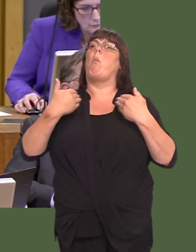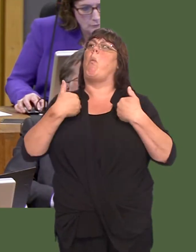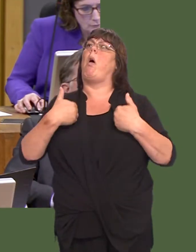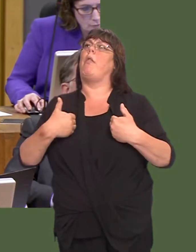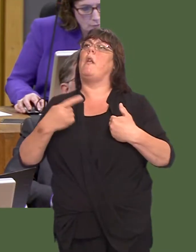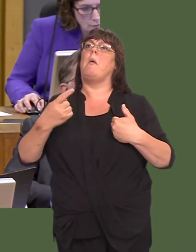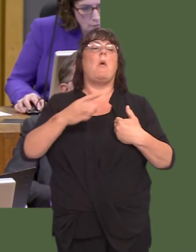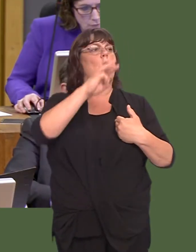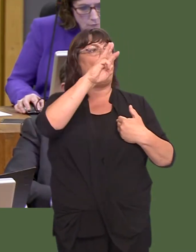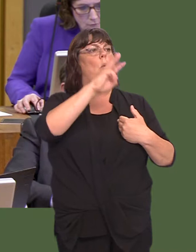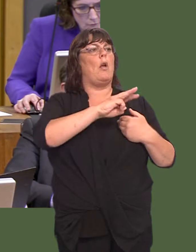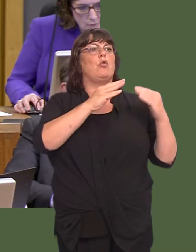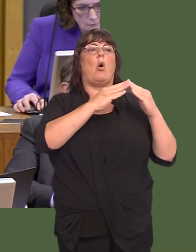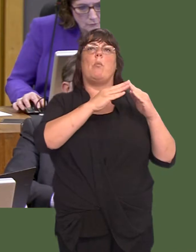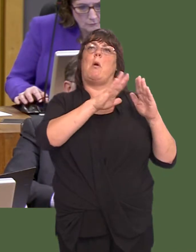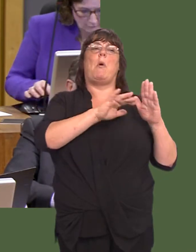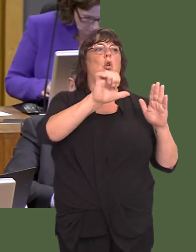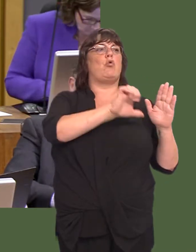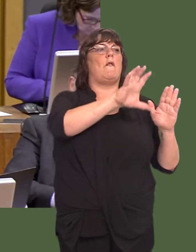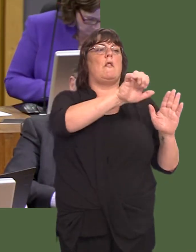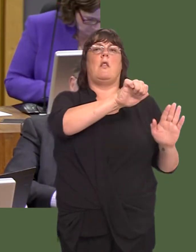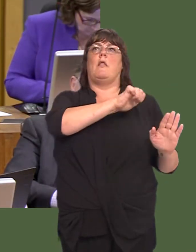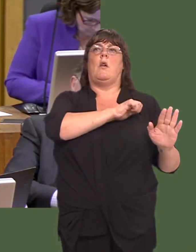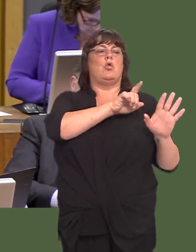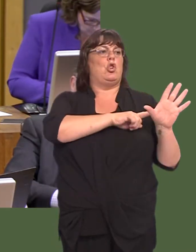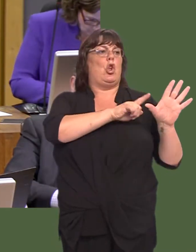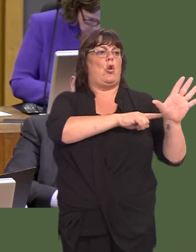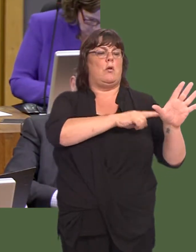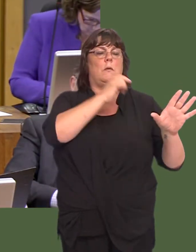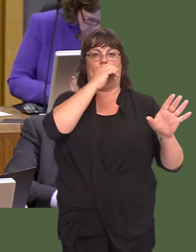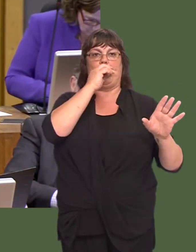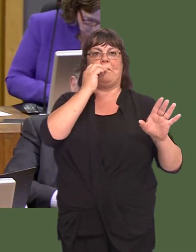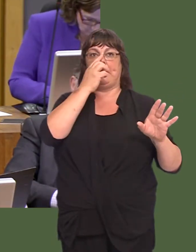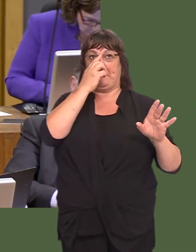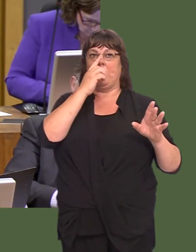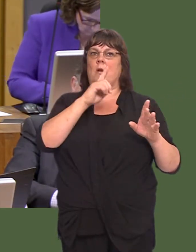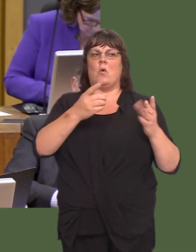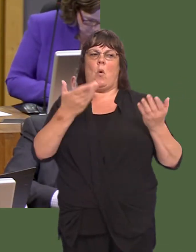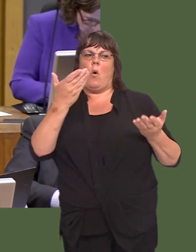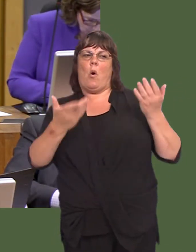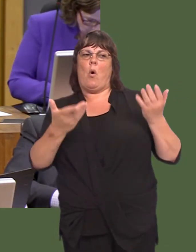So, donít you agree that the £100,000 pledge, the cap pledged by Welsh Conservatives, probably